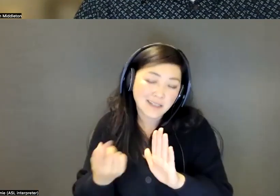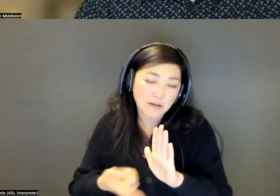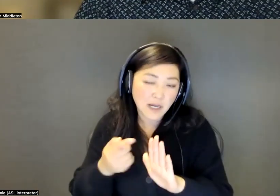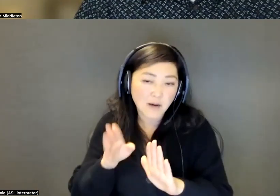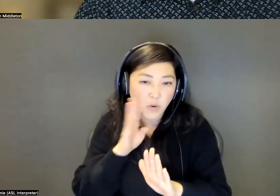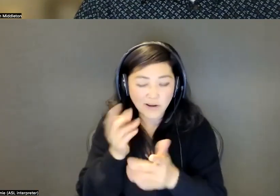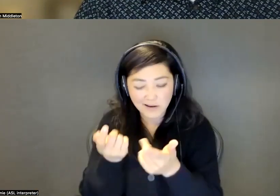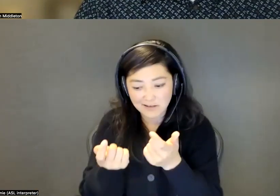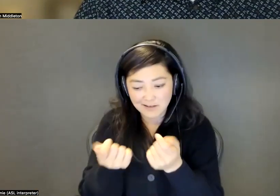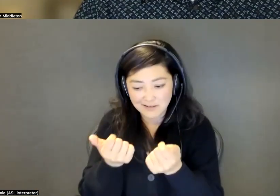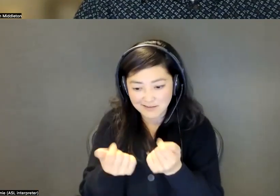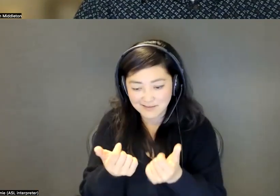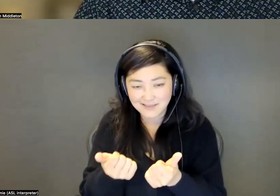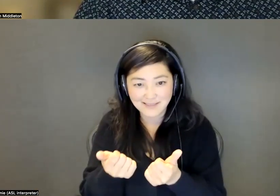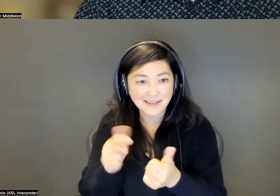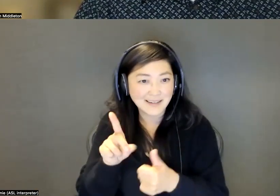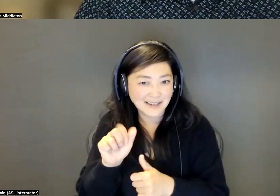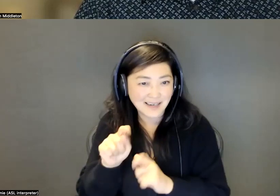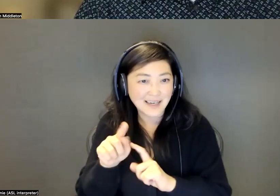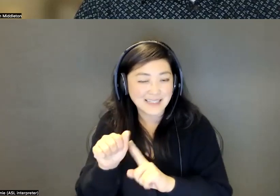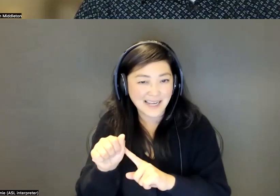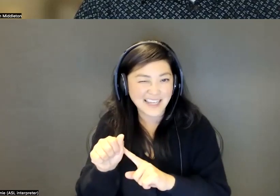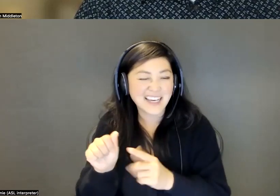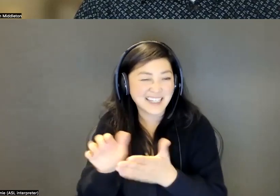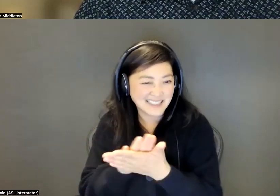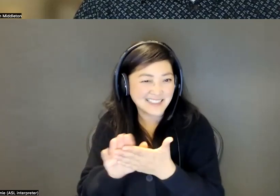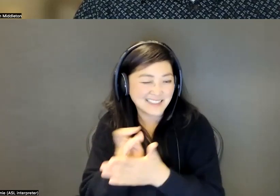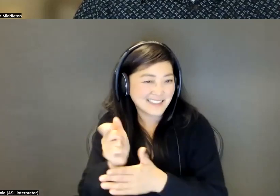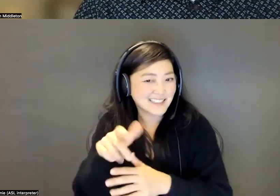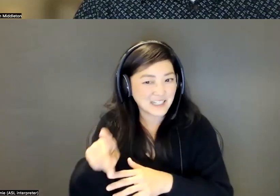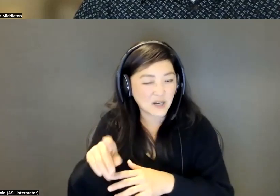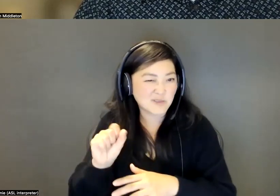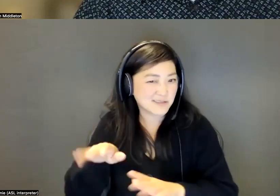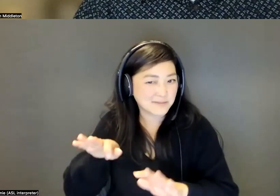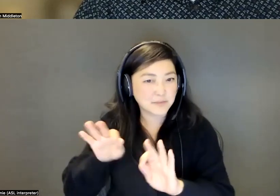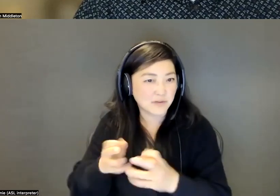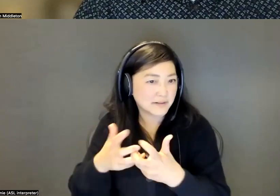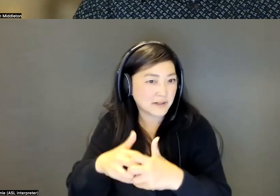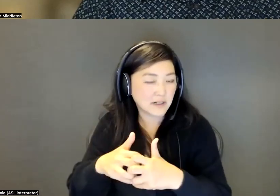it up to make sure that it's... But that's not very scalable. I've got two content editors.